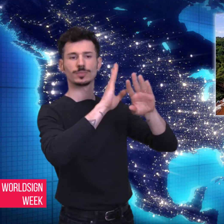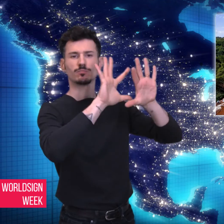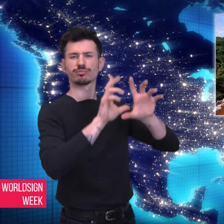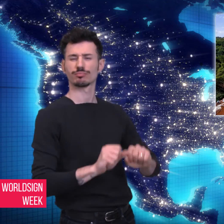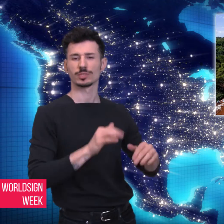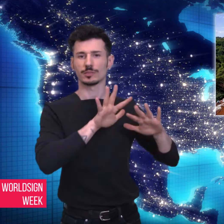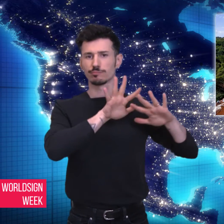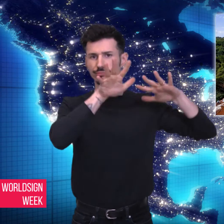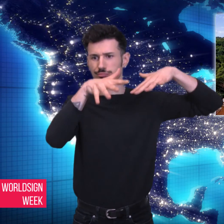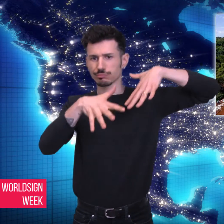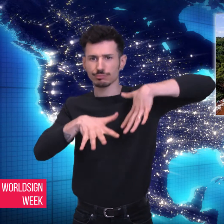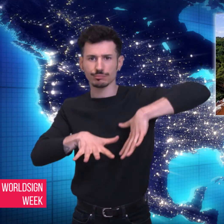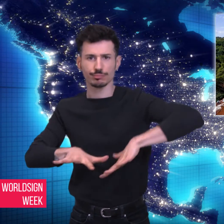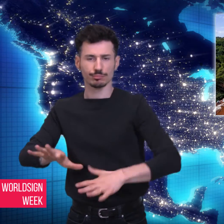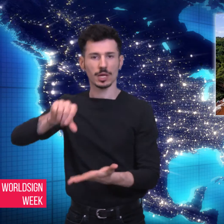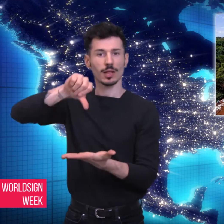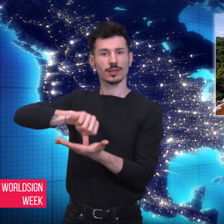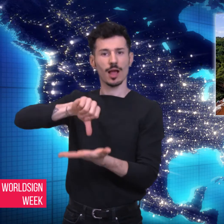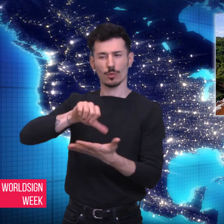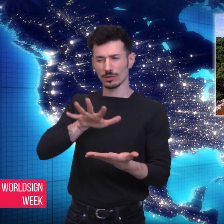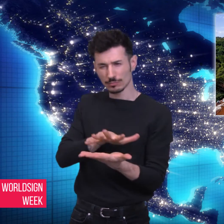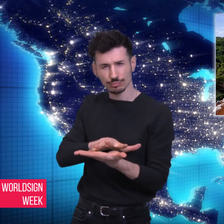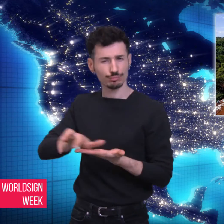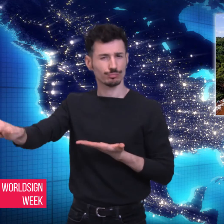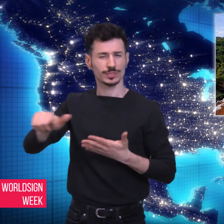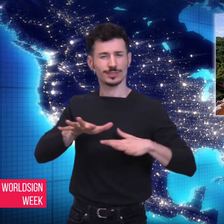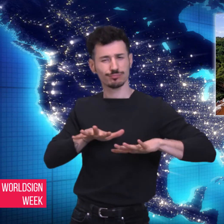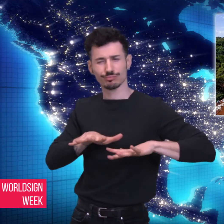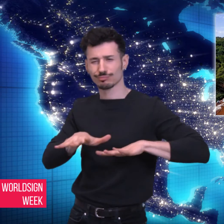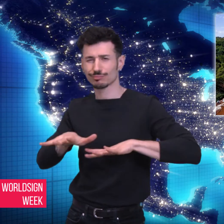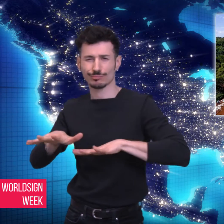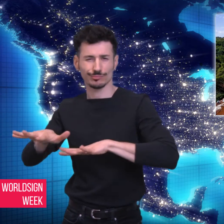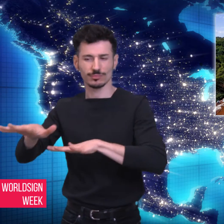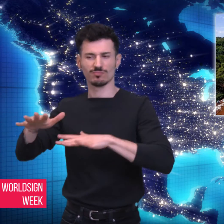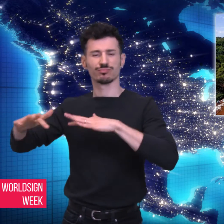It destroyed a town and caused some health hazards to the